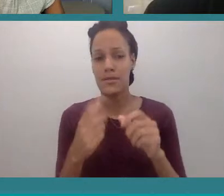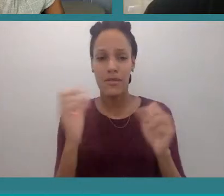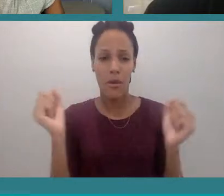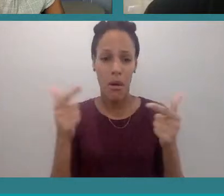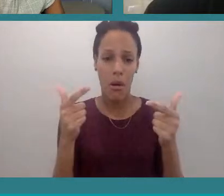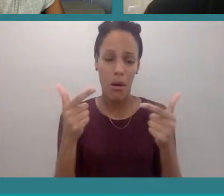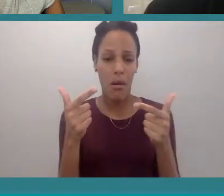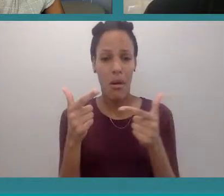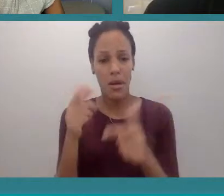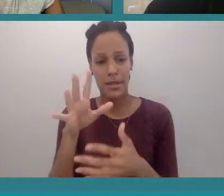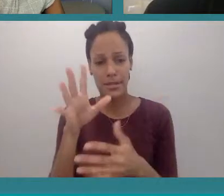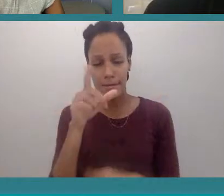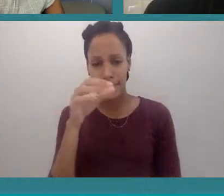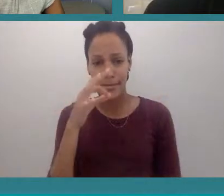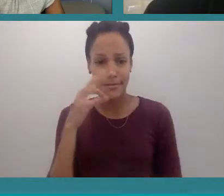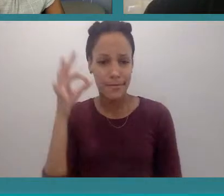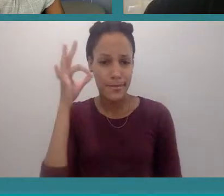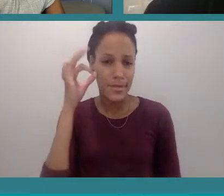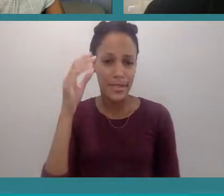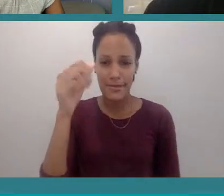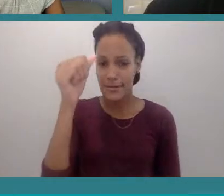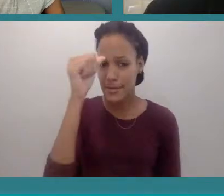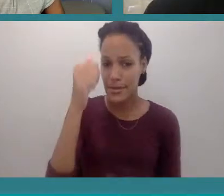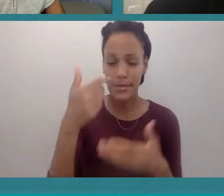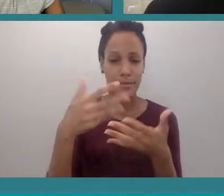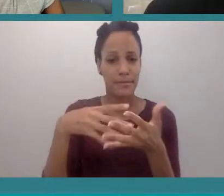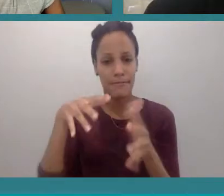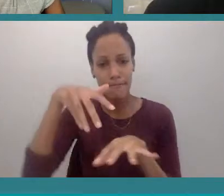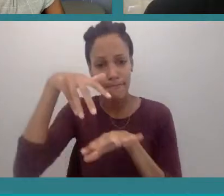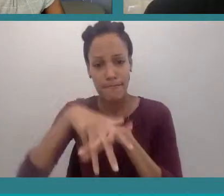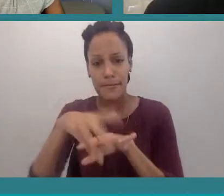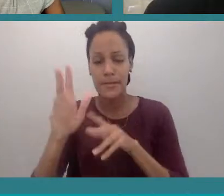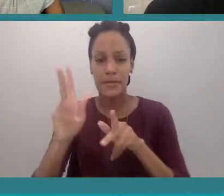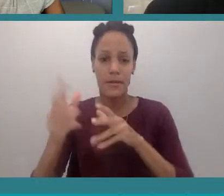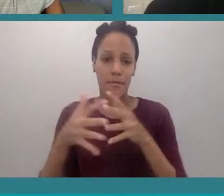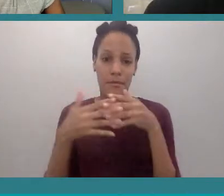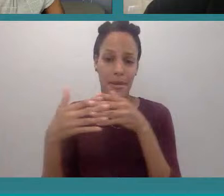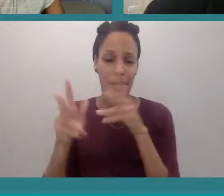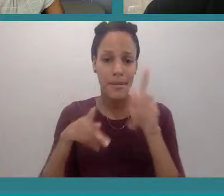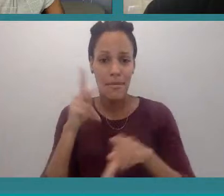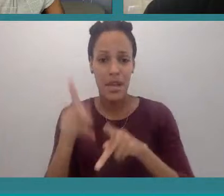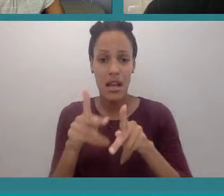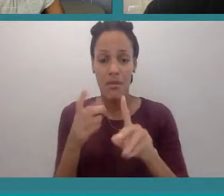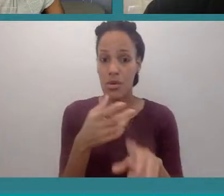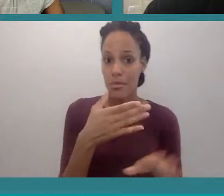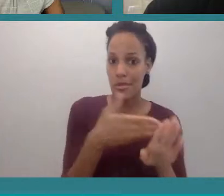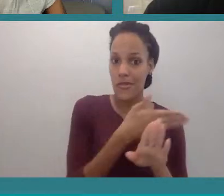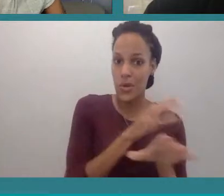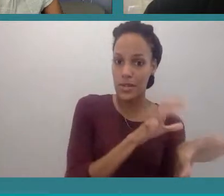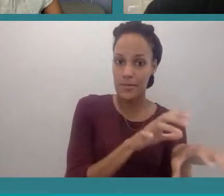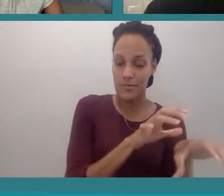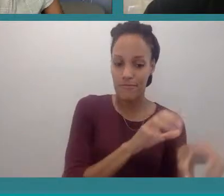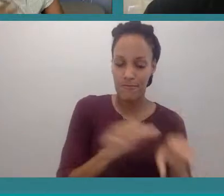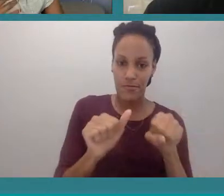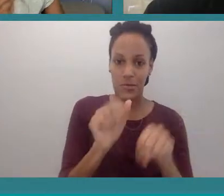the 1600s. Over the next 400 years. many Piscataway. Lenape. and Susquehanock communities were